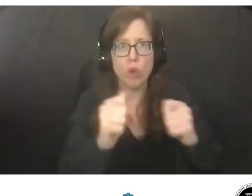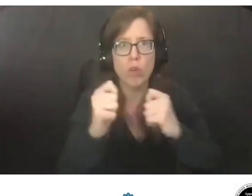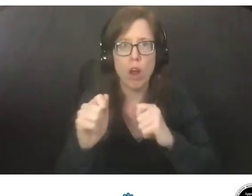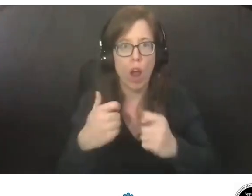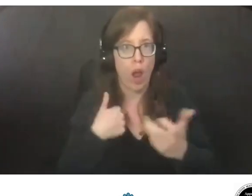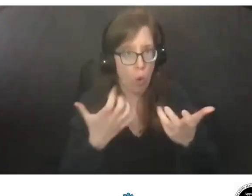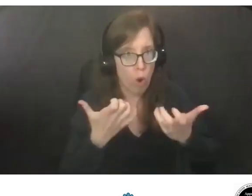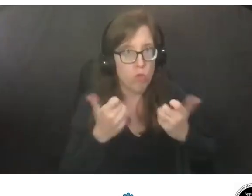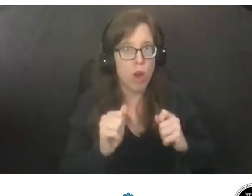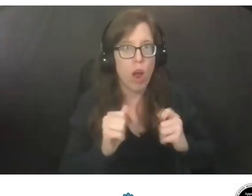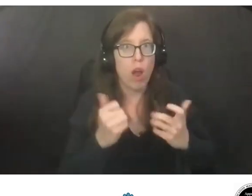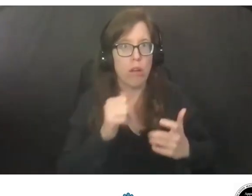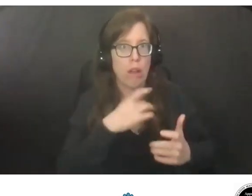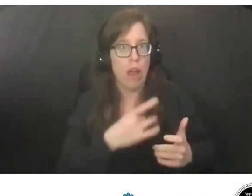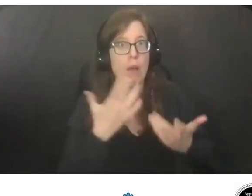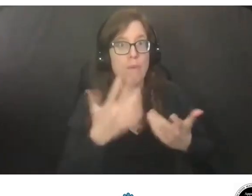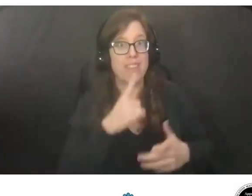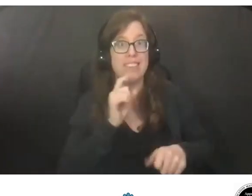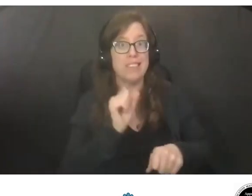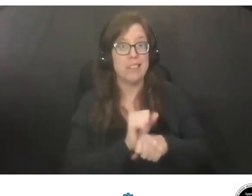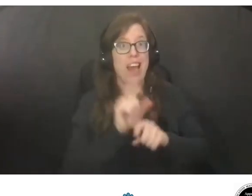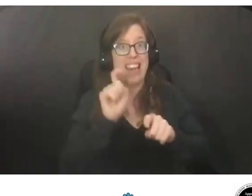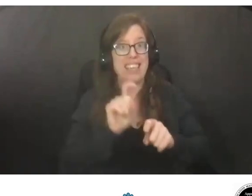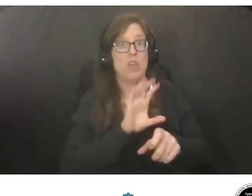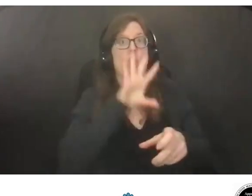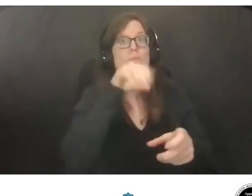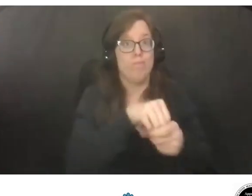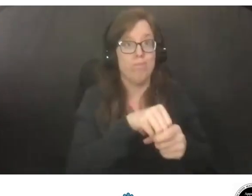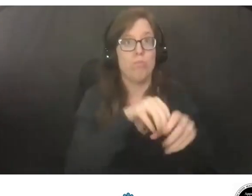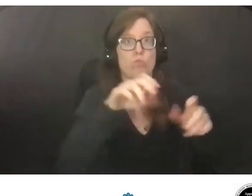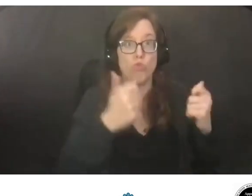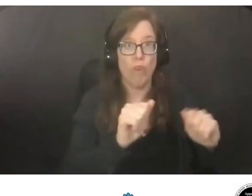they would like that. They may need to actually have hands-on time with that.